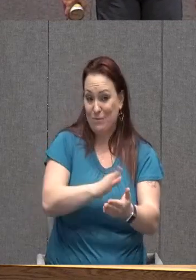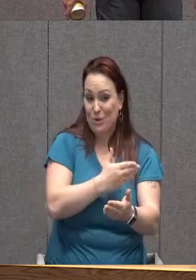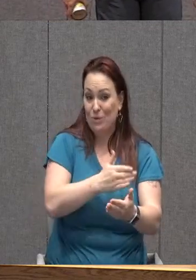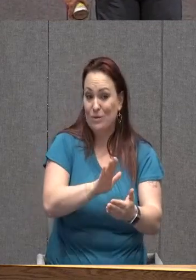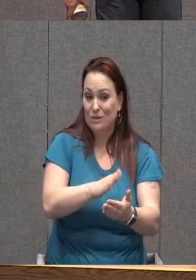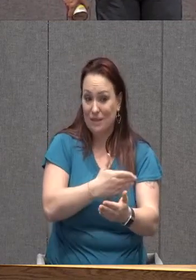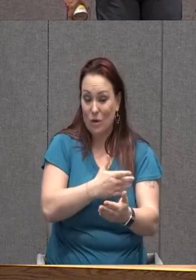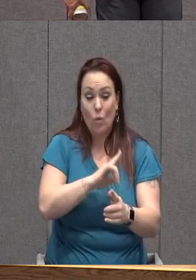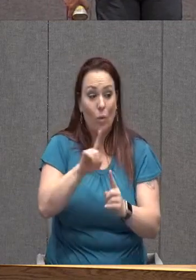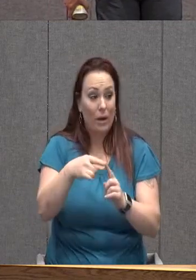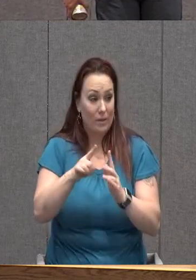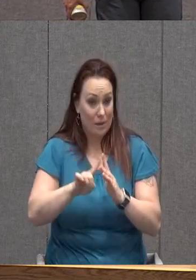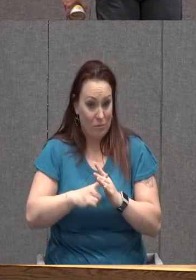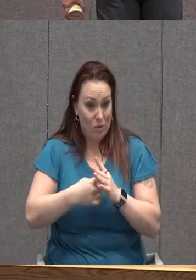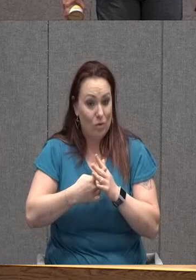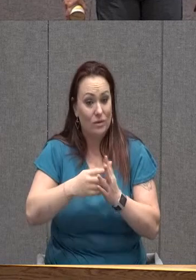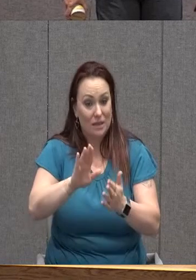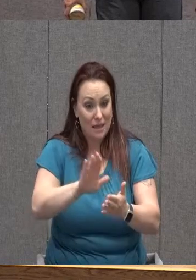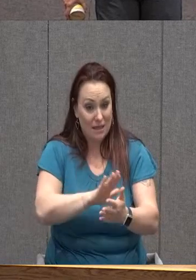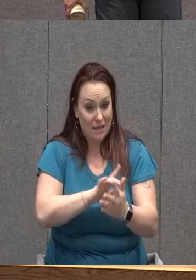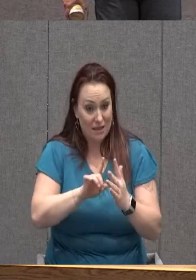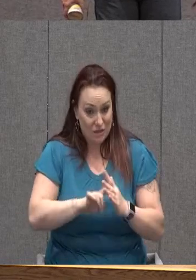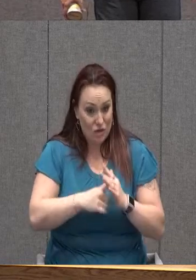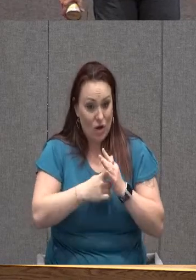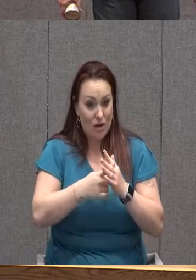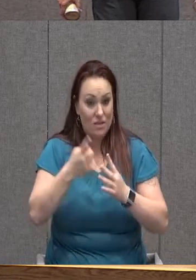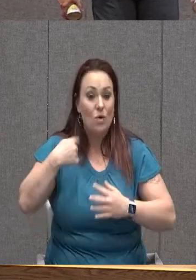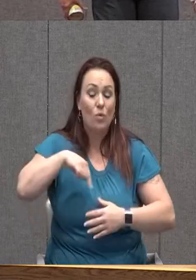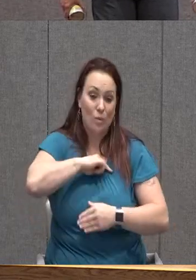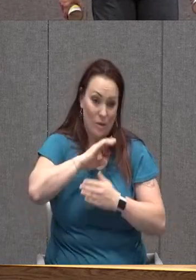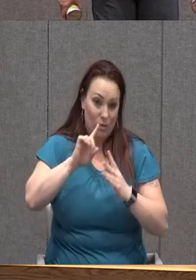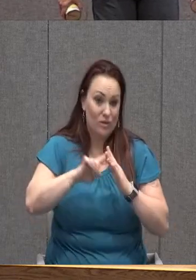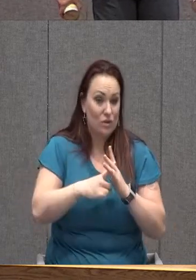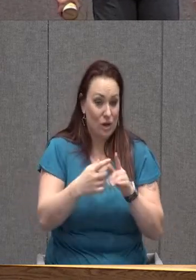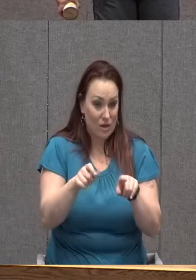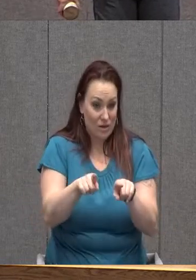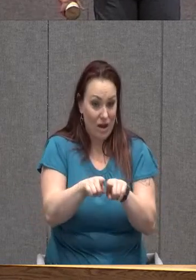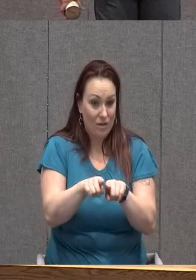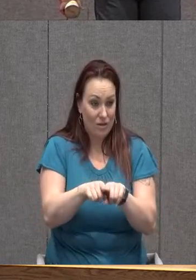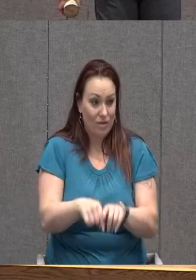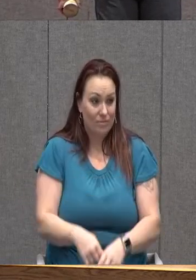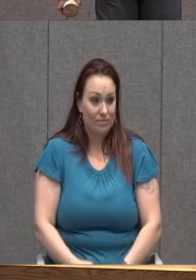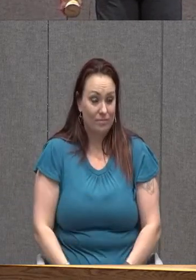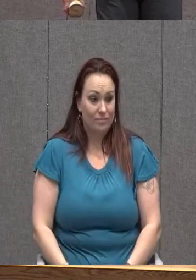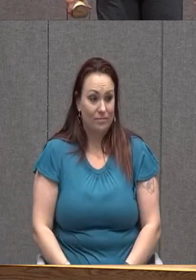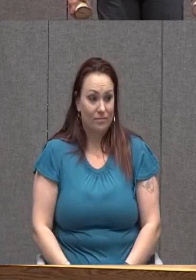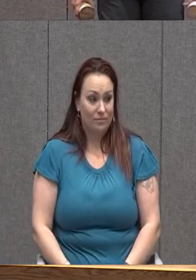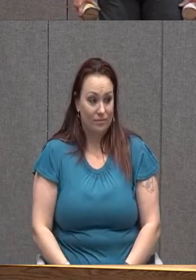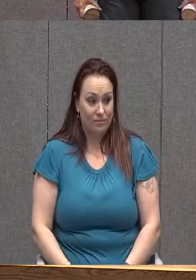When the music starts, we'll start. (in foreign language)